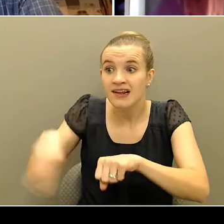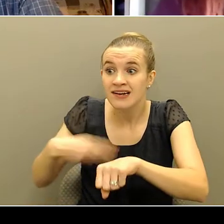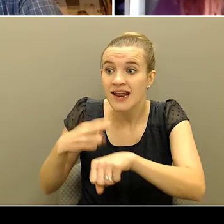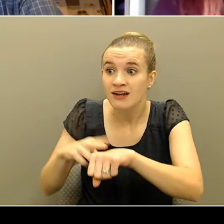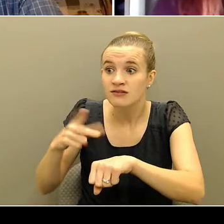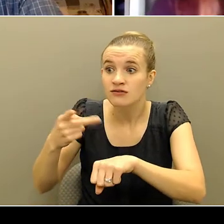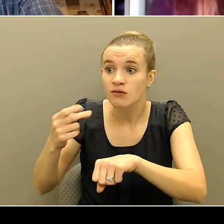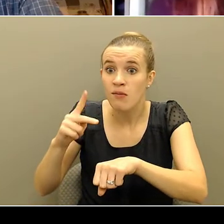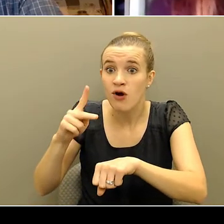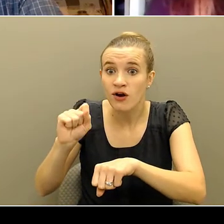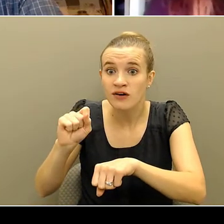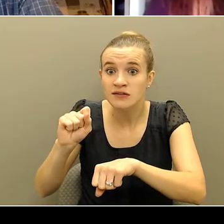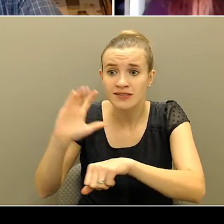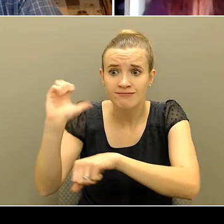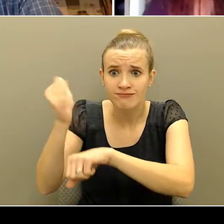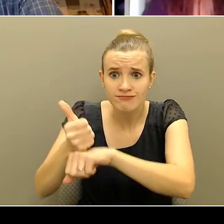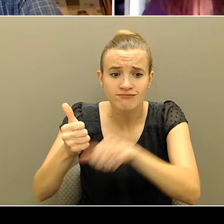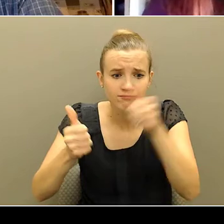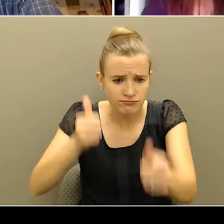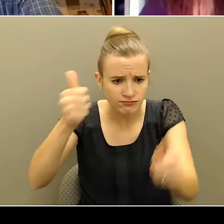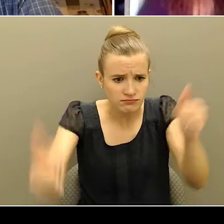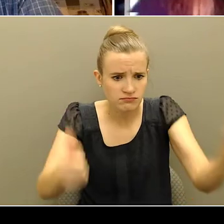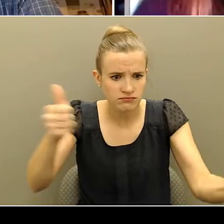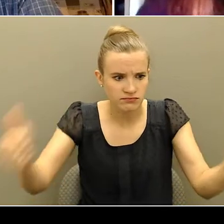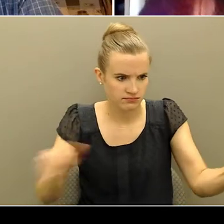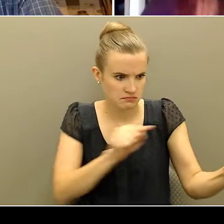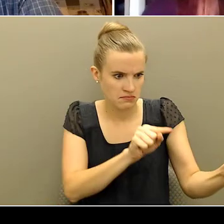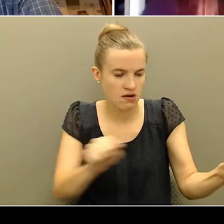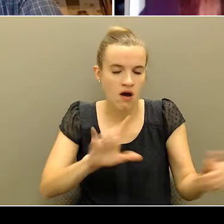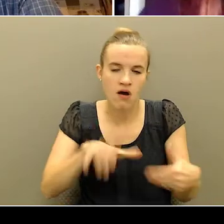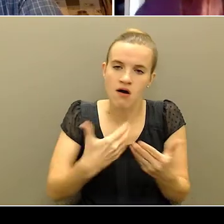been saved and preserved and I am so great- grateful and appreciative to all